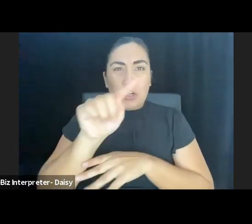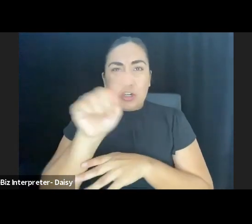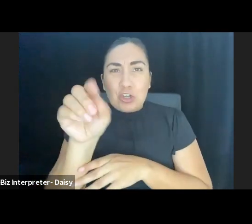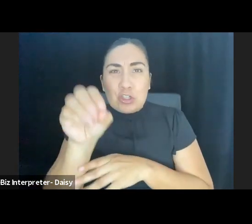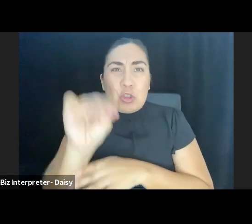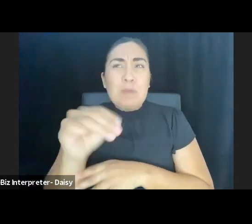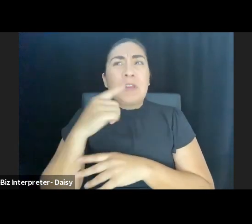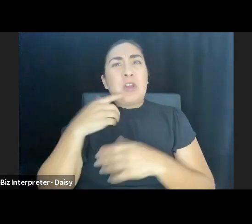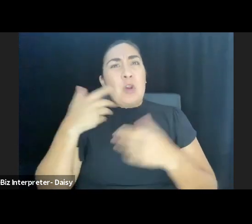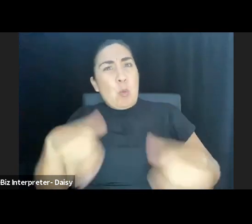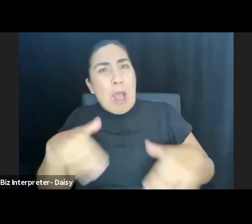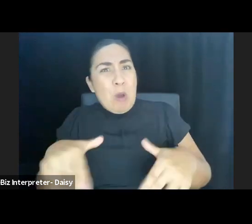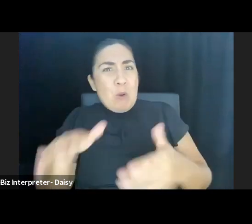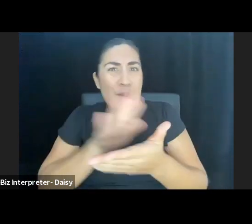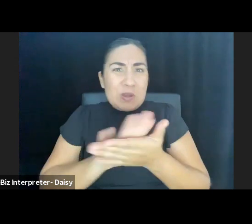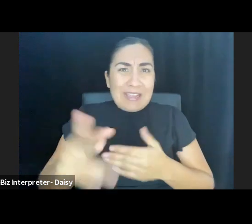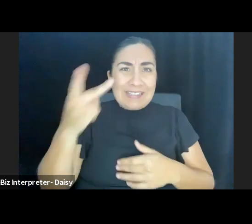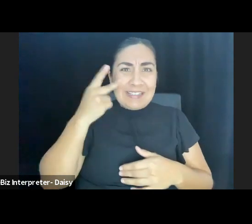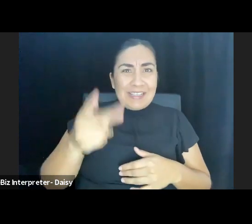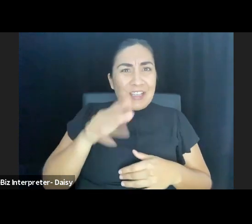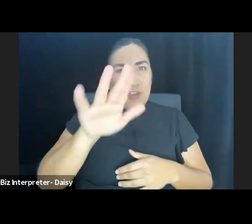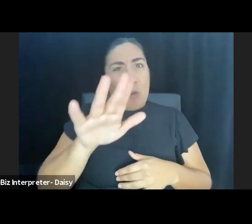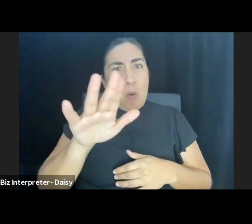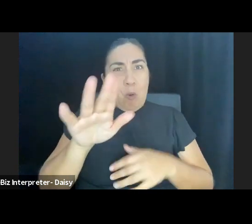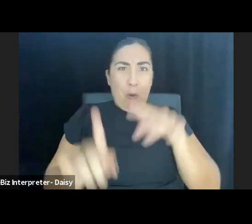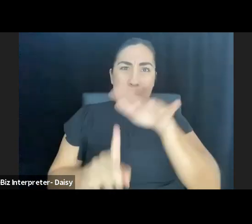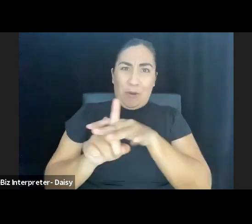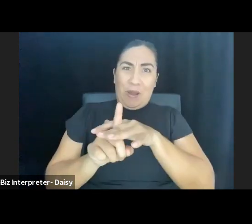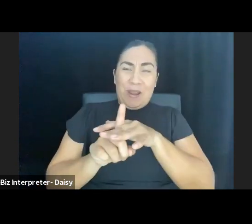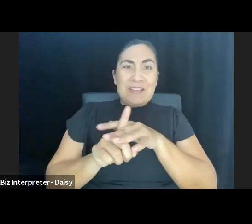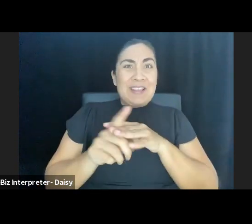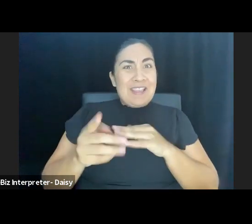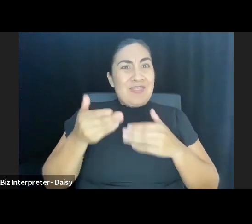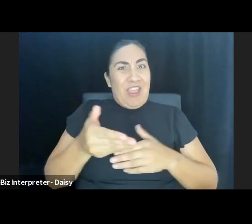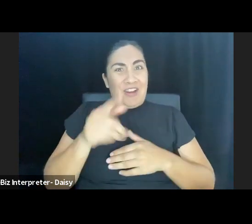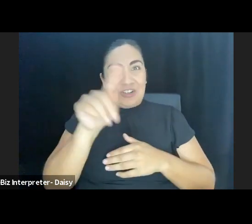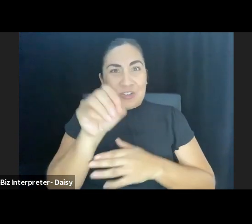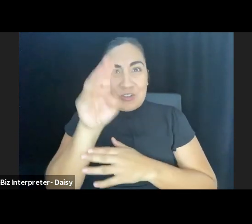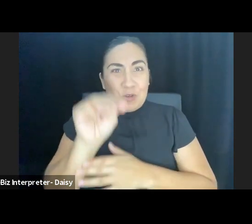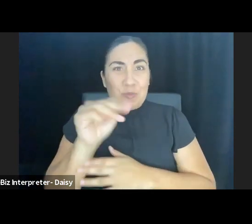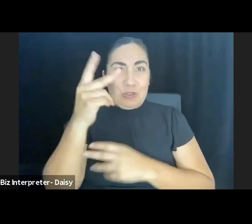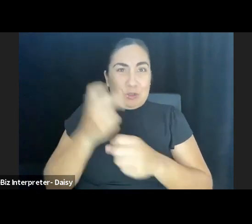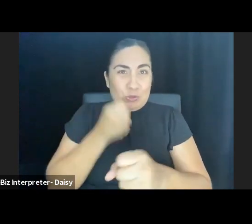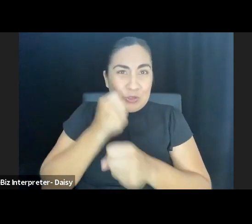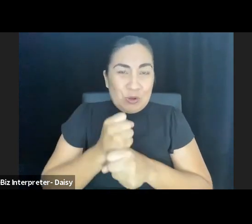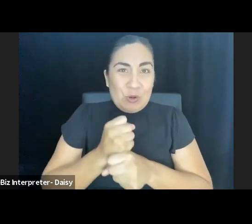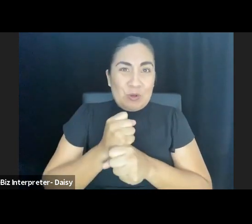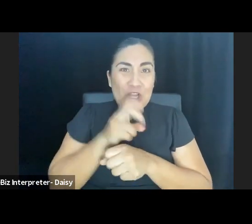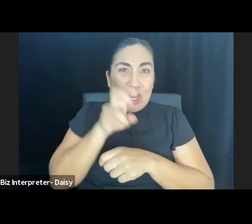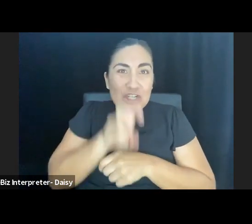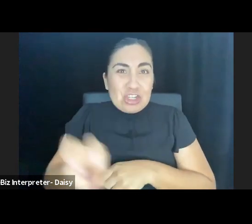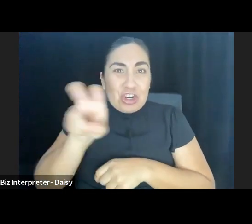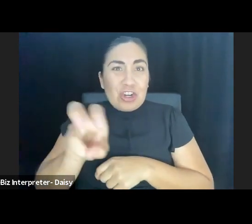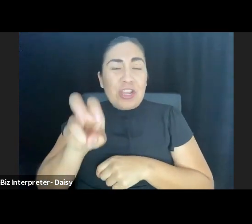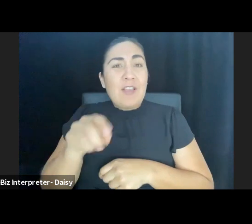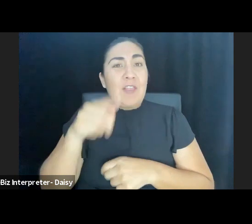my ever-Zoom-present two-year-old, Journey, and on the call, that she wanted to gauge my interest in speaking at a conference session